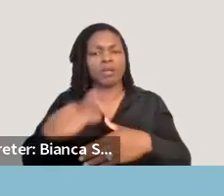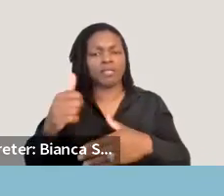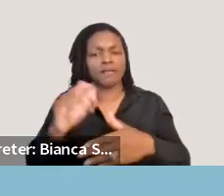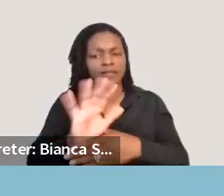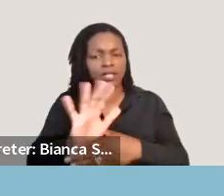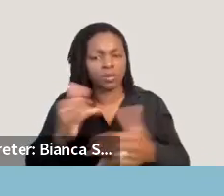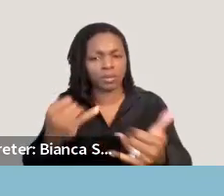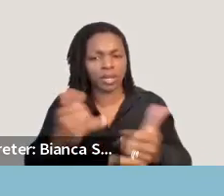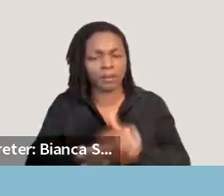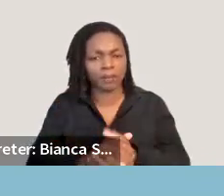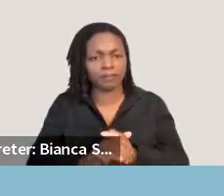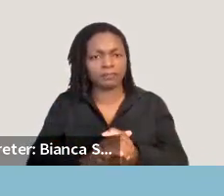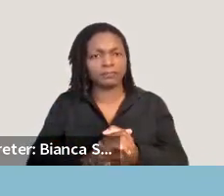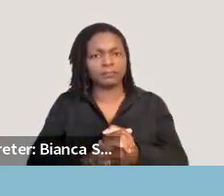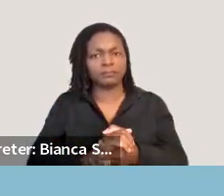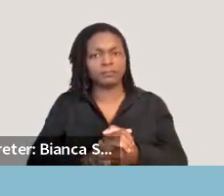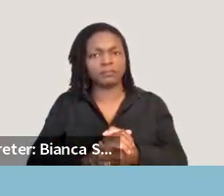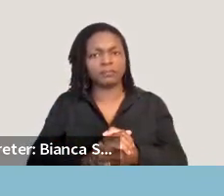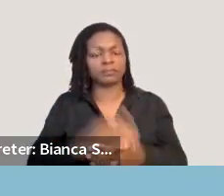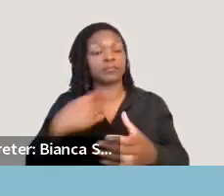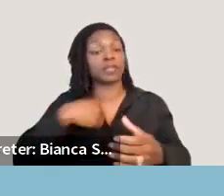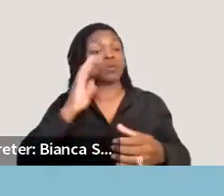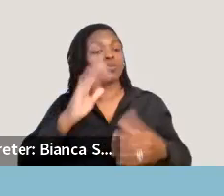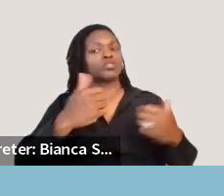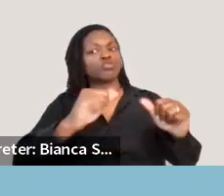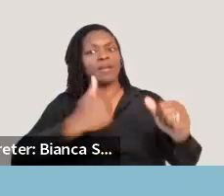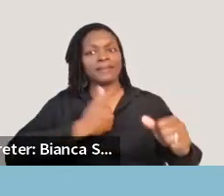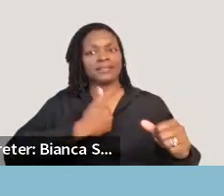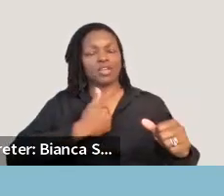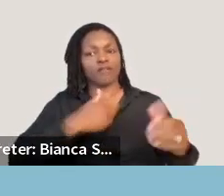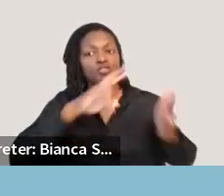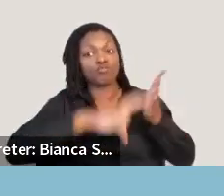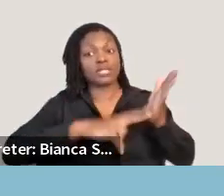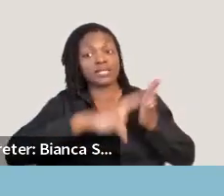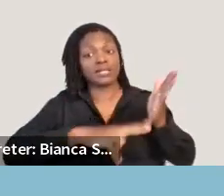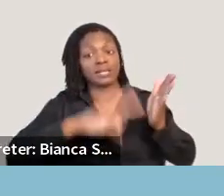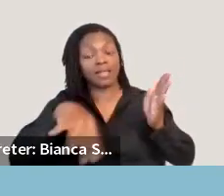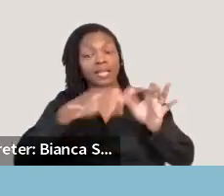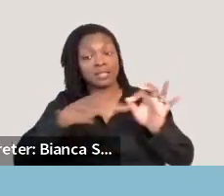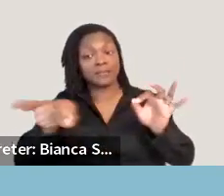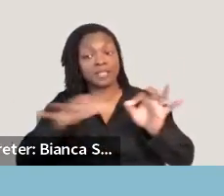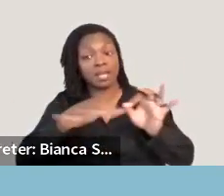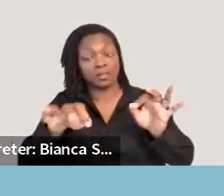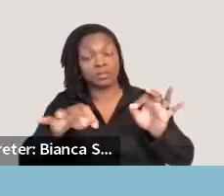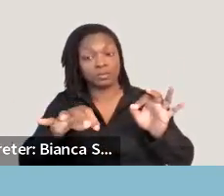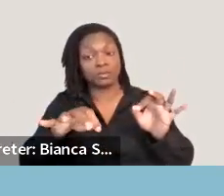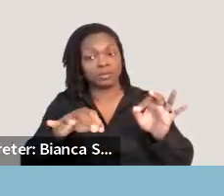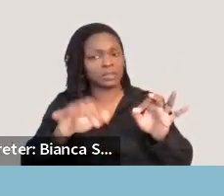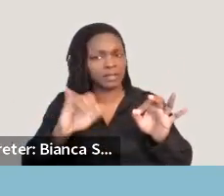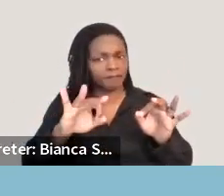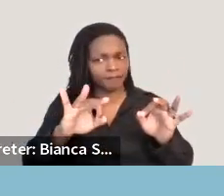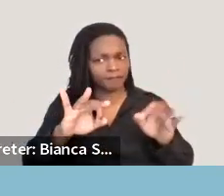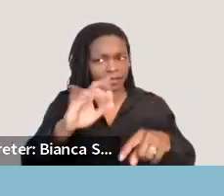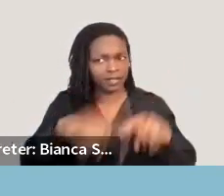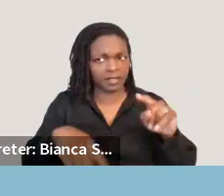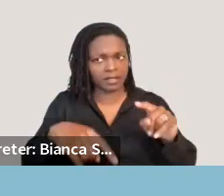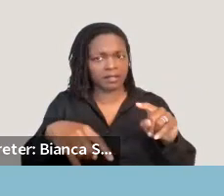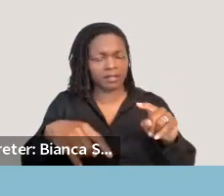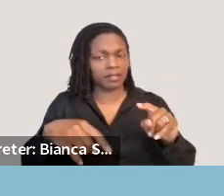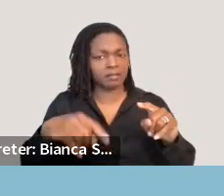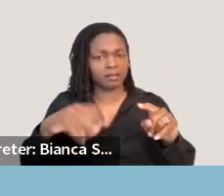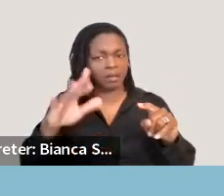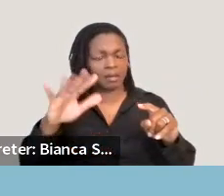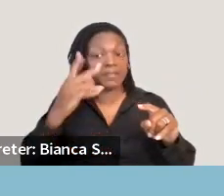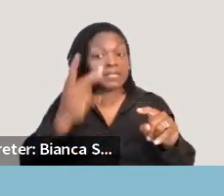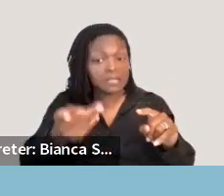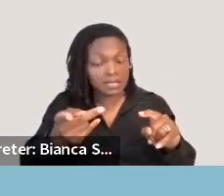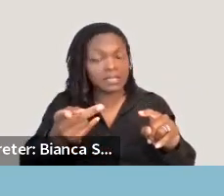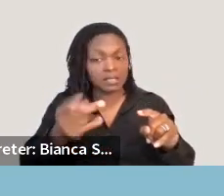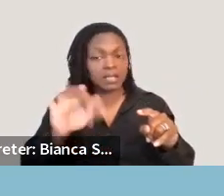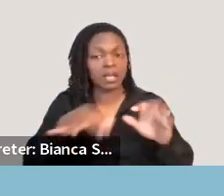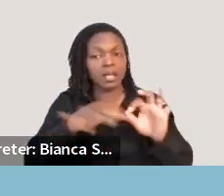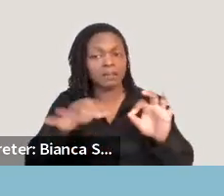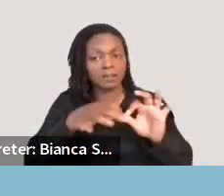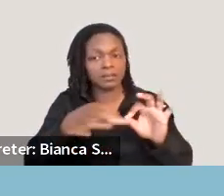Okay, and what I will attempt to do this time is read. The subtitles, just in case anybody can't actually see.